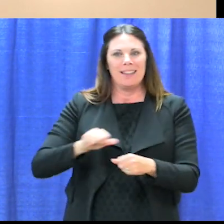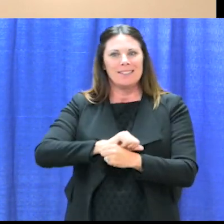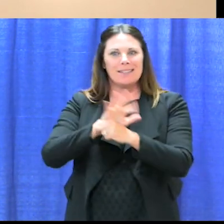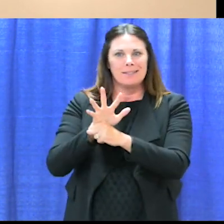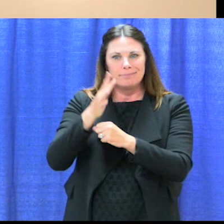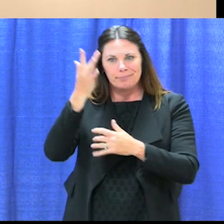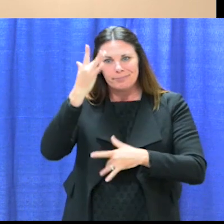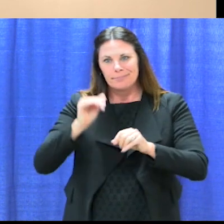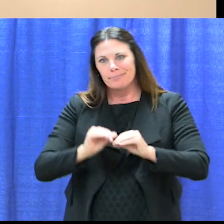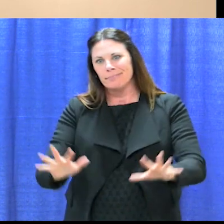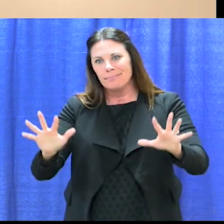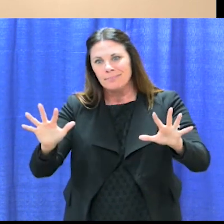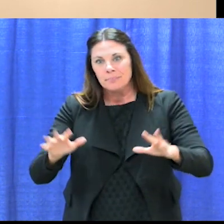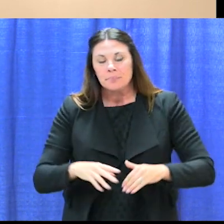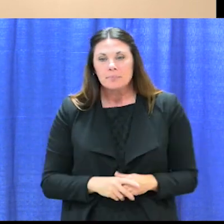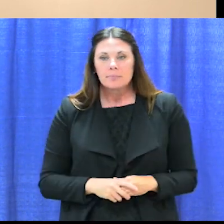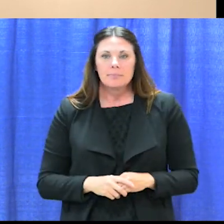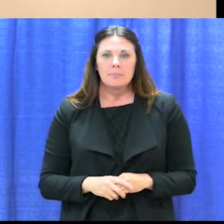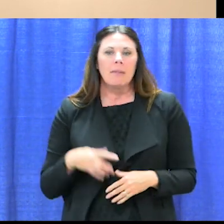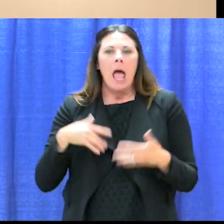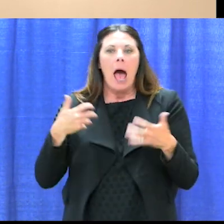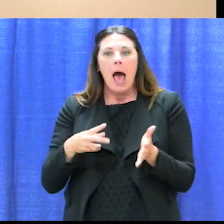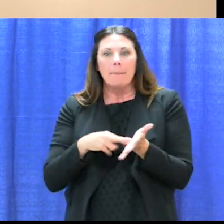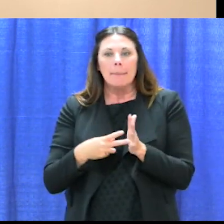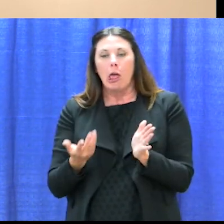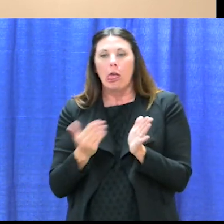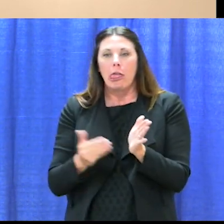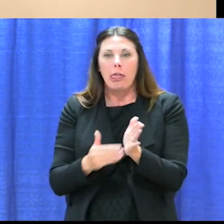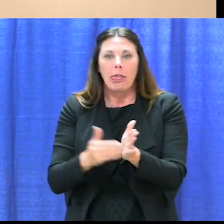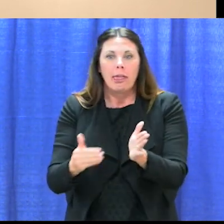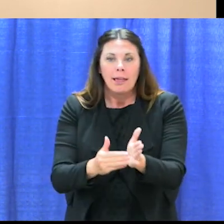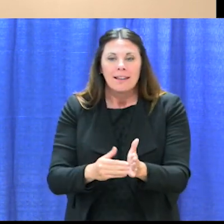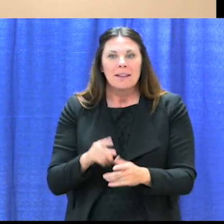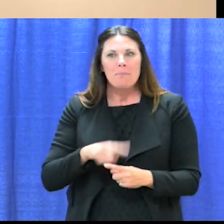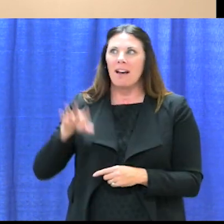We are also and not to repeat it but it's the same pledge the federal pledge to keeping